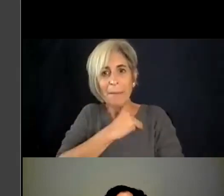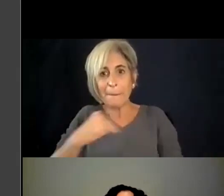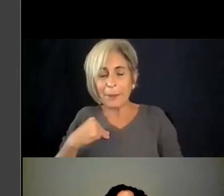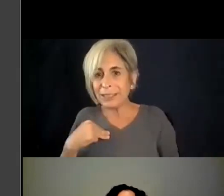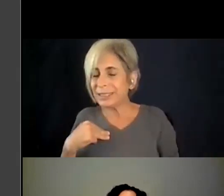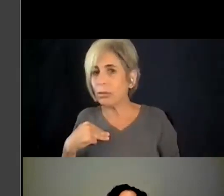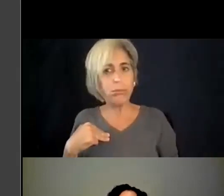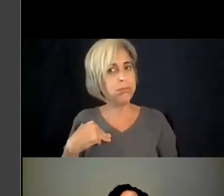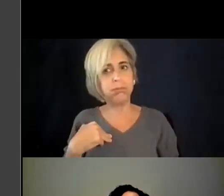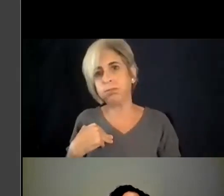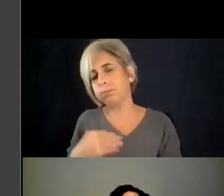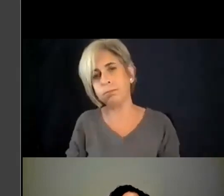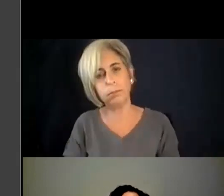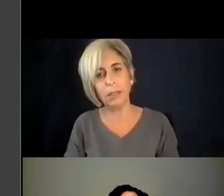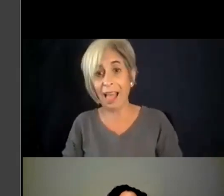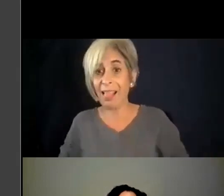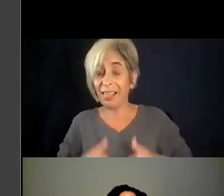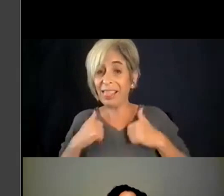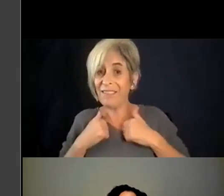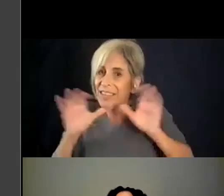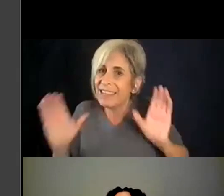Living in an active, I guess living an active life